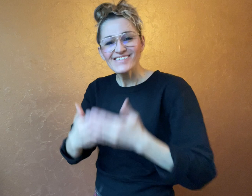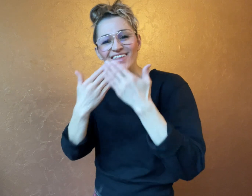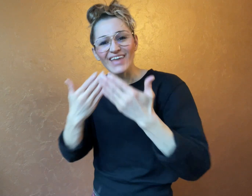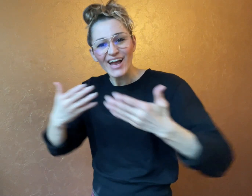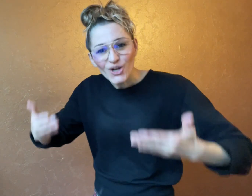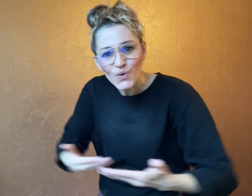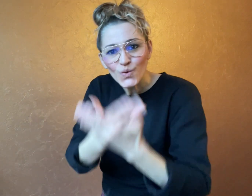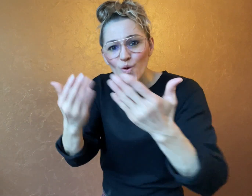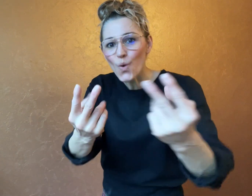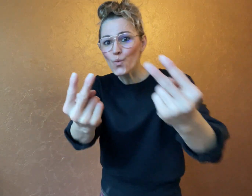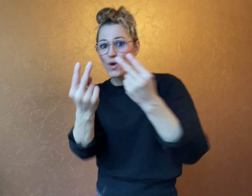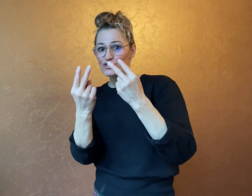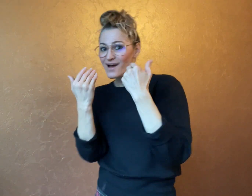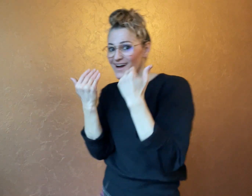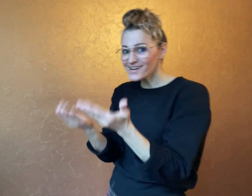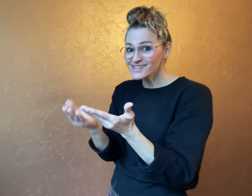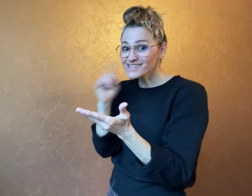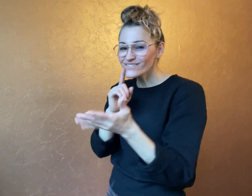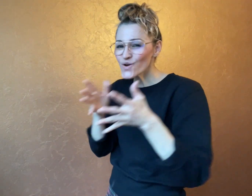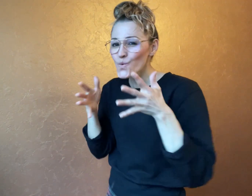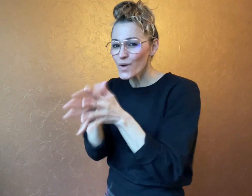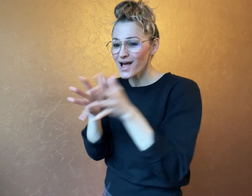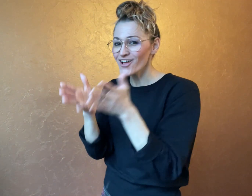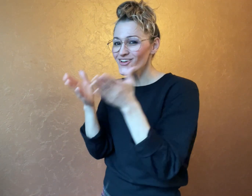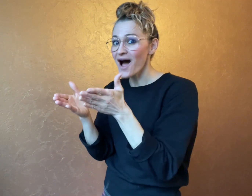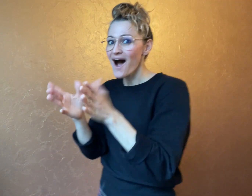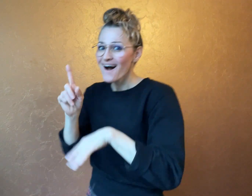Thank you for watching DeafWire!